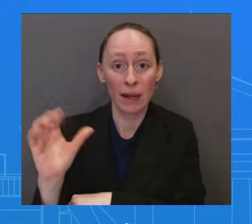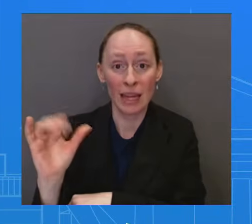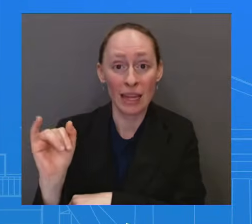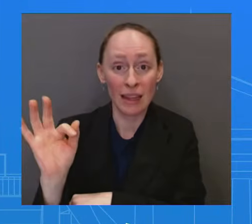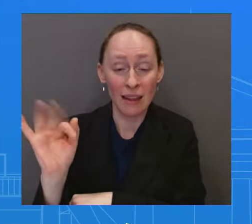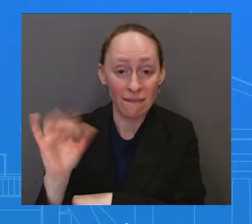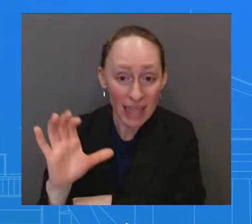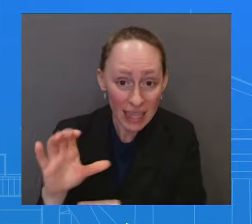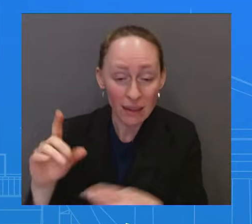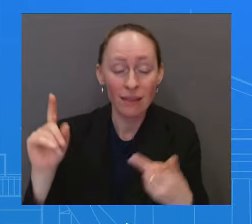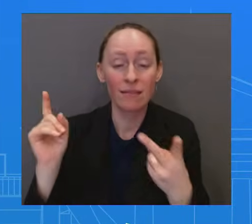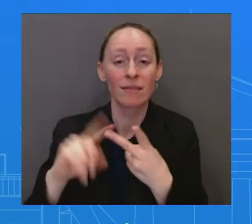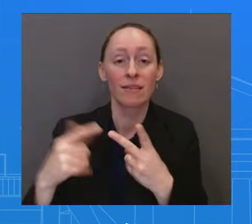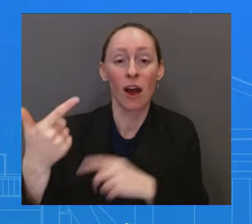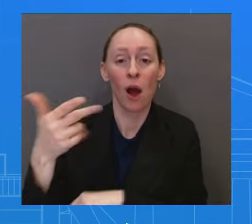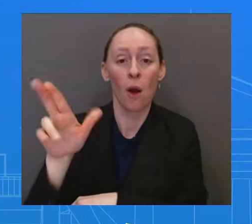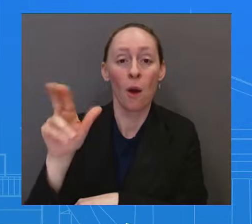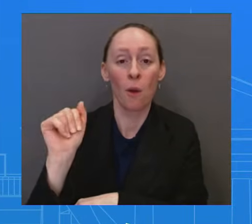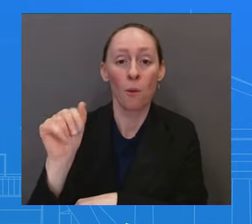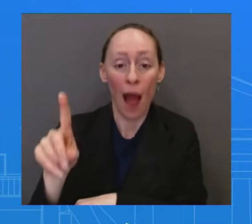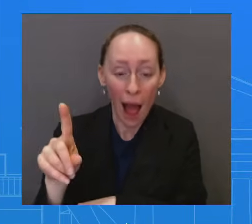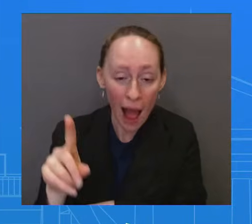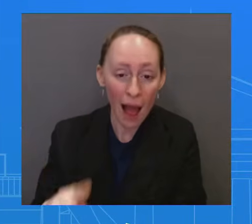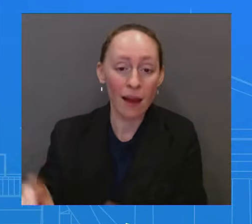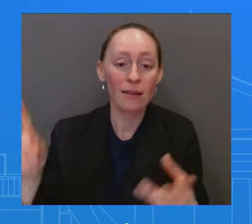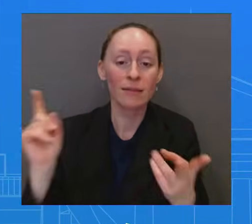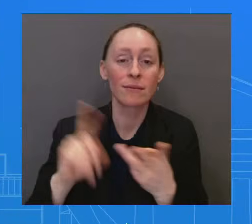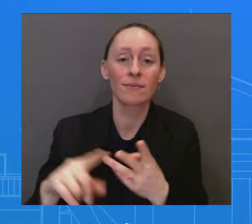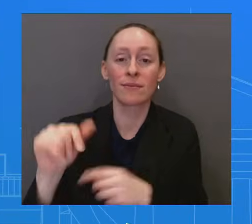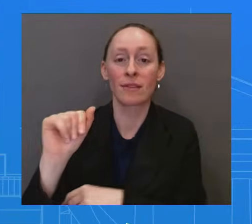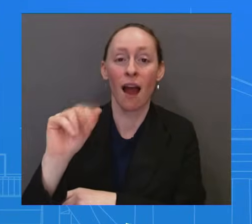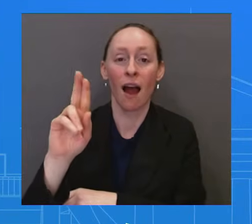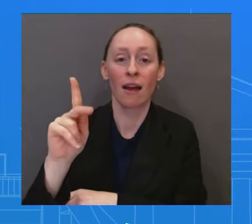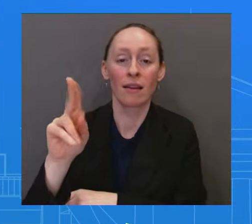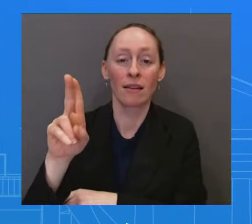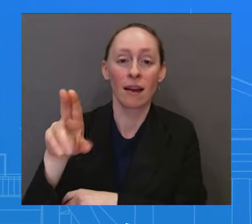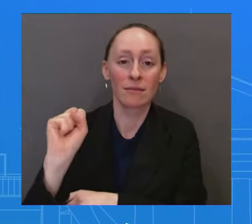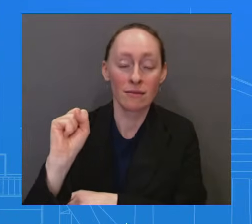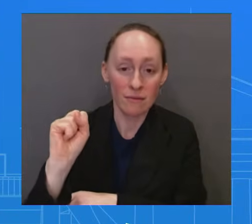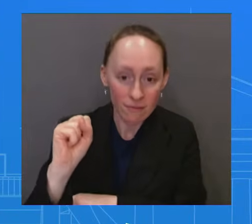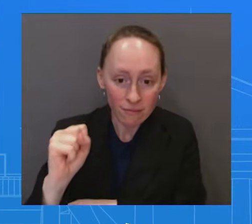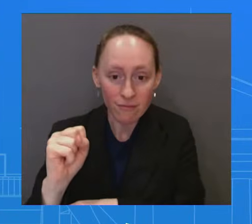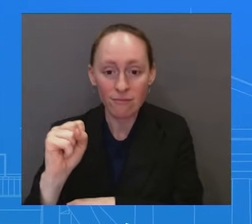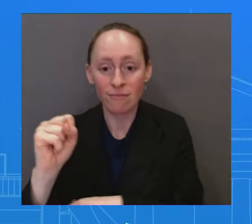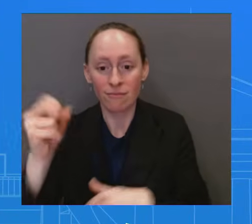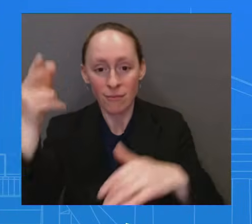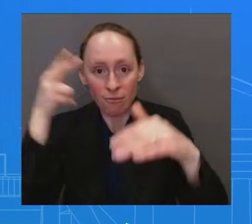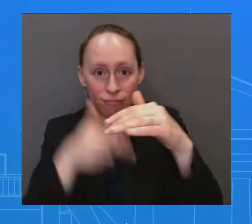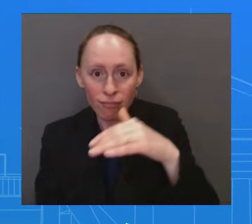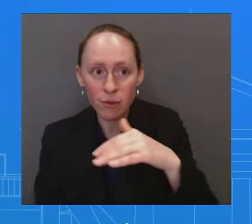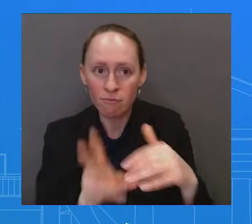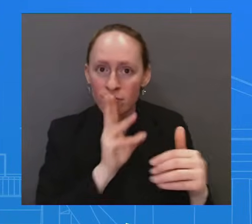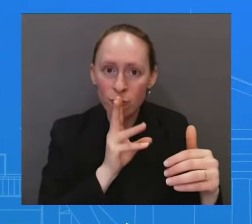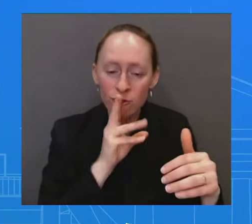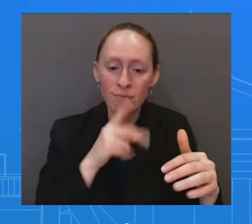to what we've done with supporting Ukraine, pushing back -- they've clawed back more than 50 percent of the territory that Russia took in the early months of the war.